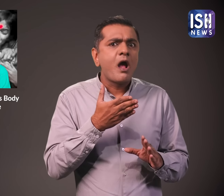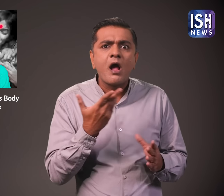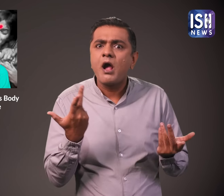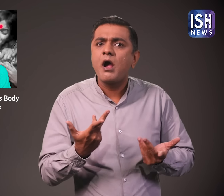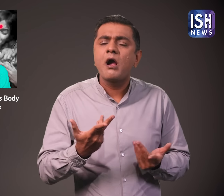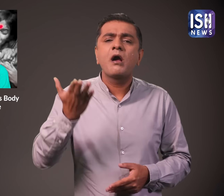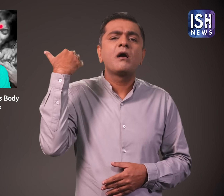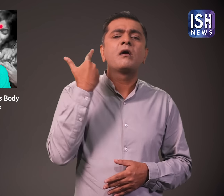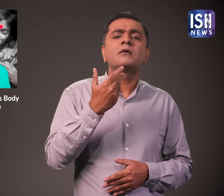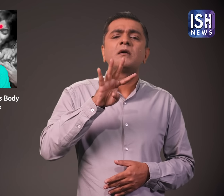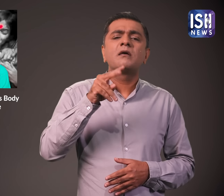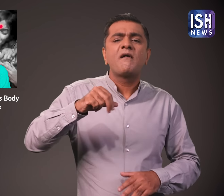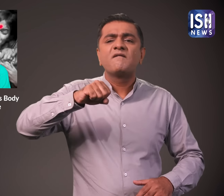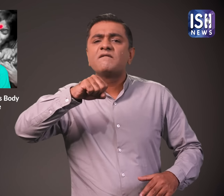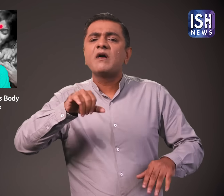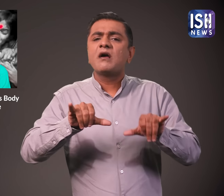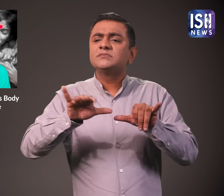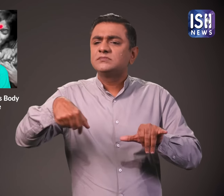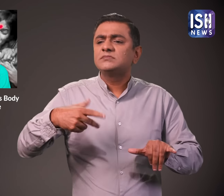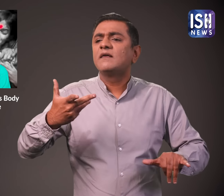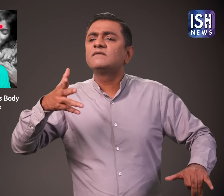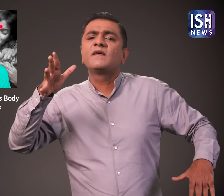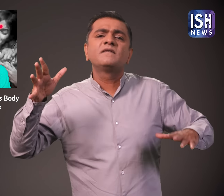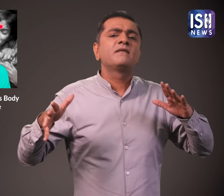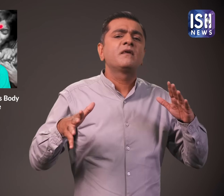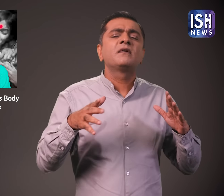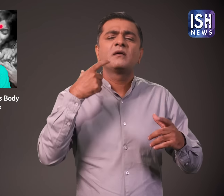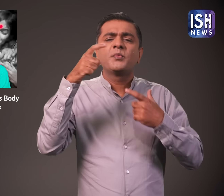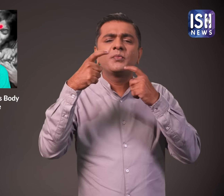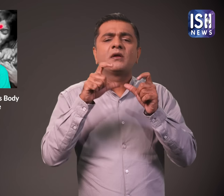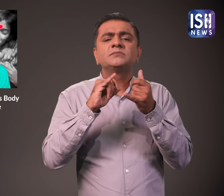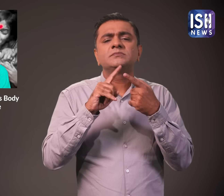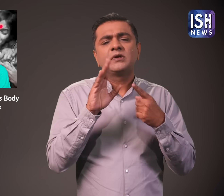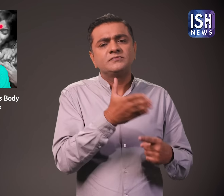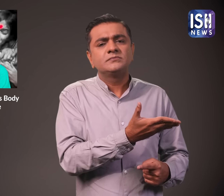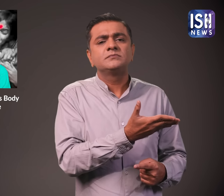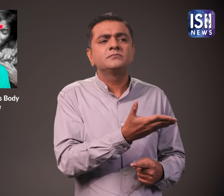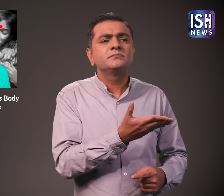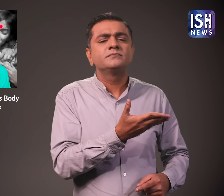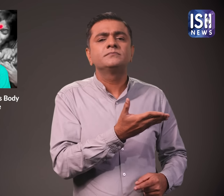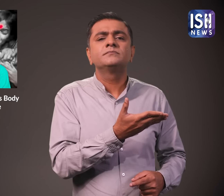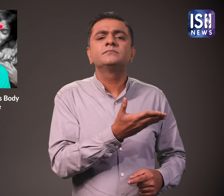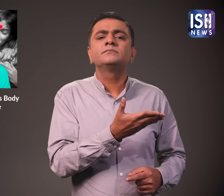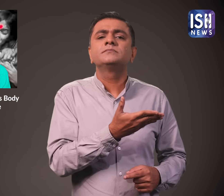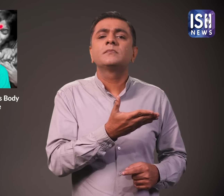Earlier, Saksham had cases for hitting people and land grabbing.